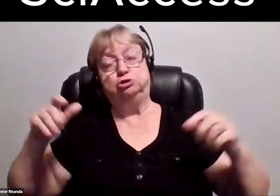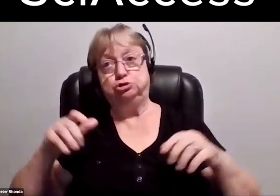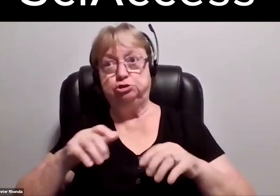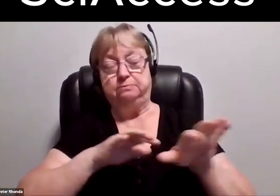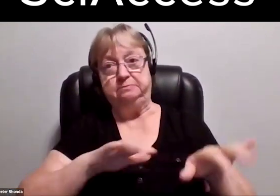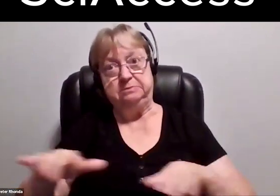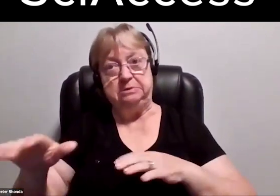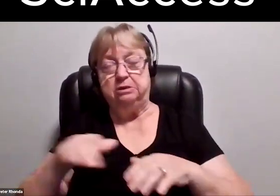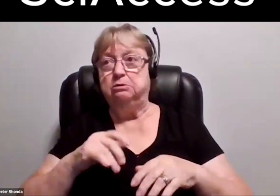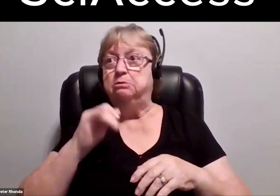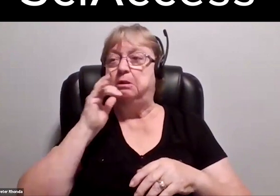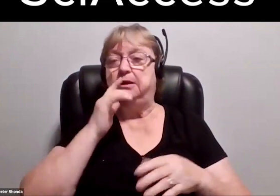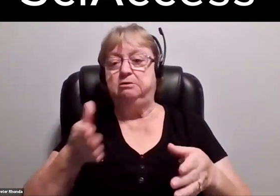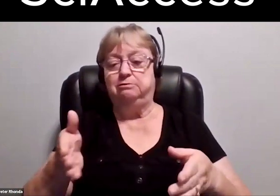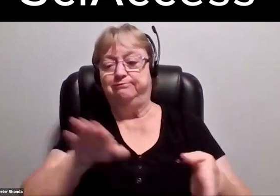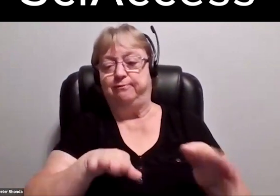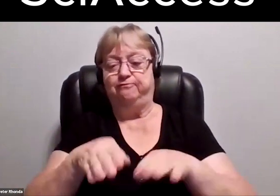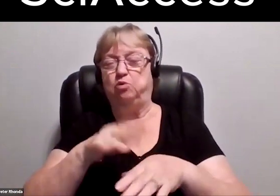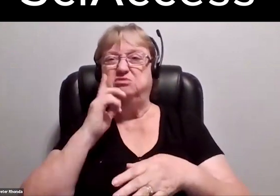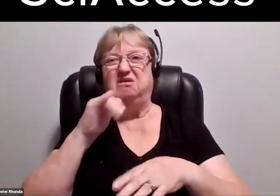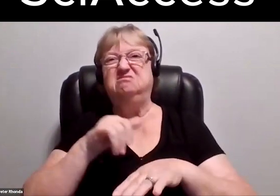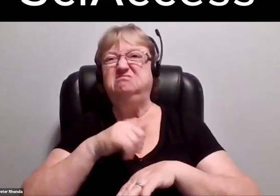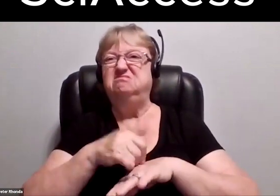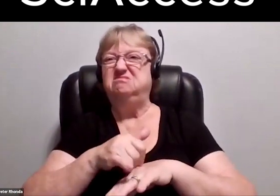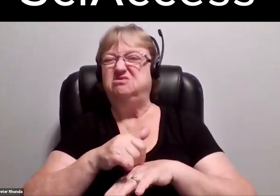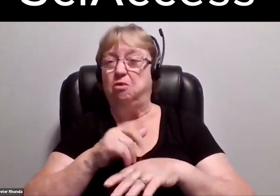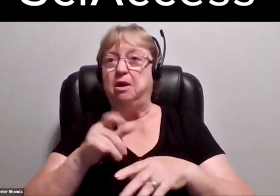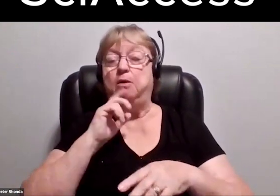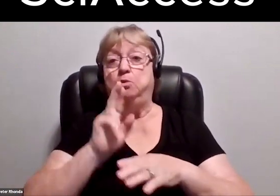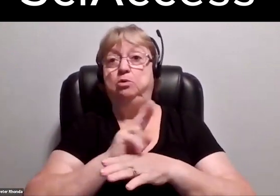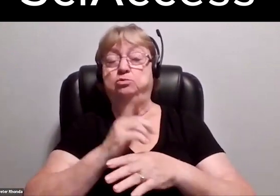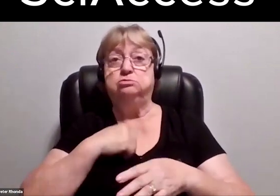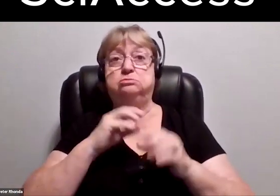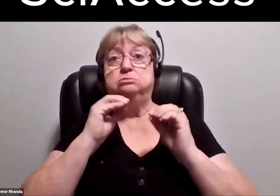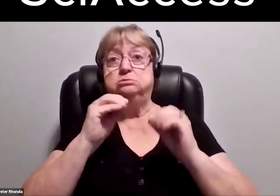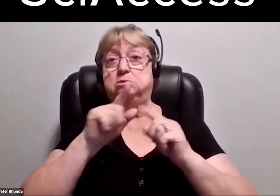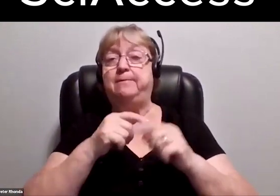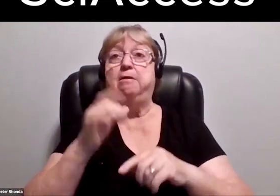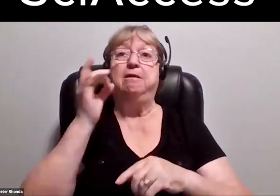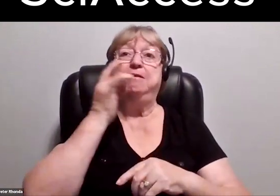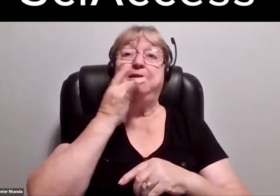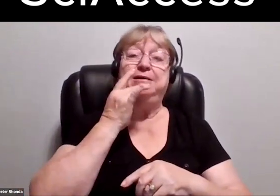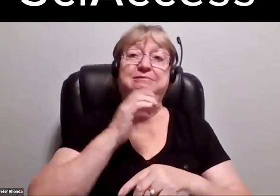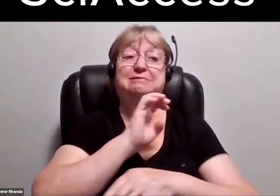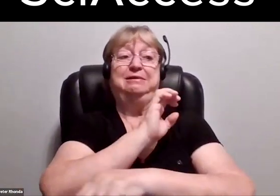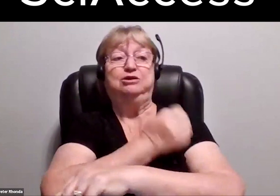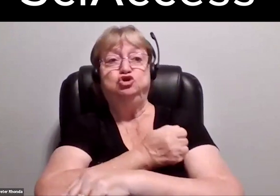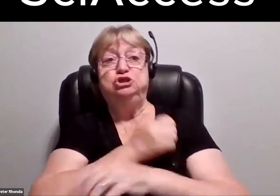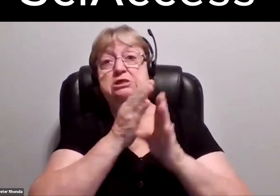It's like a folding toy piano, and we use that to teach about light and energy and spectra. Then we have other activities using slinkies,